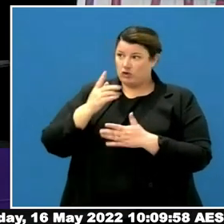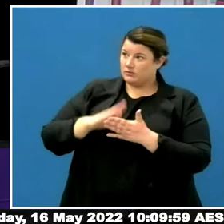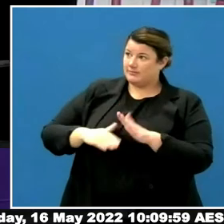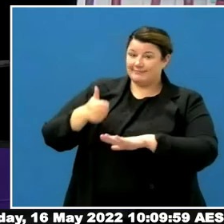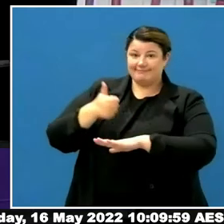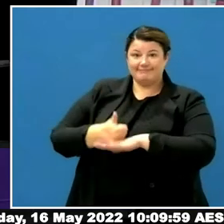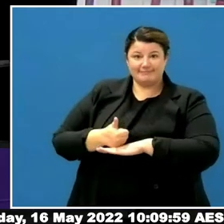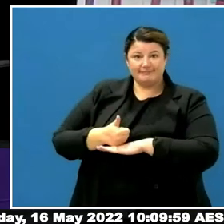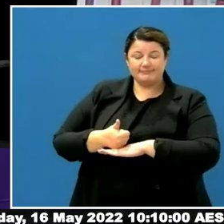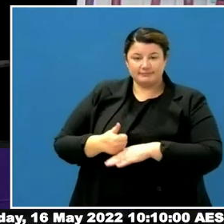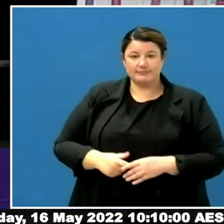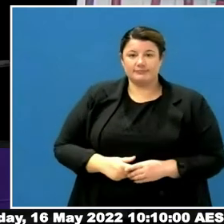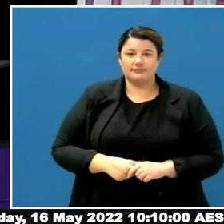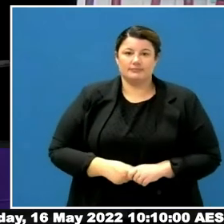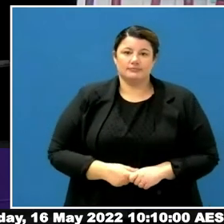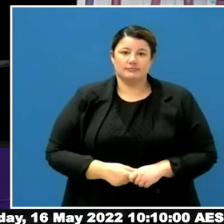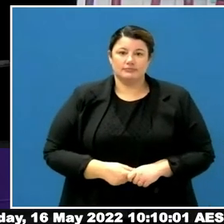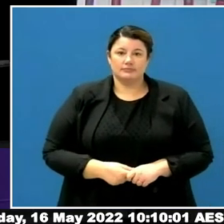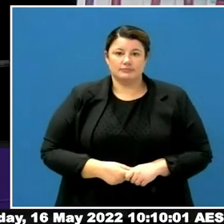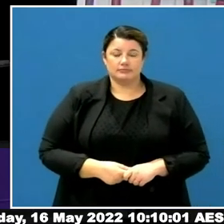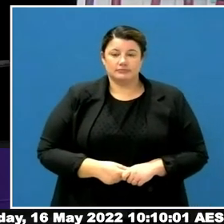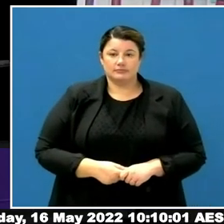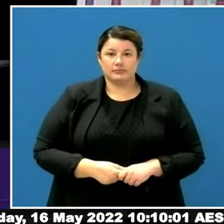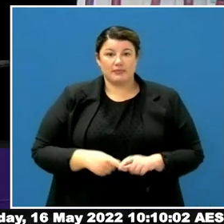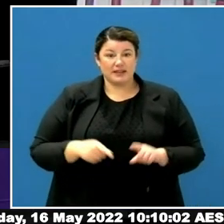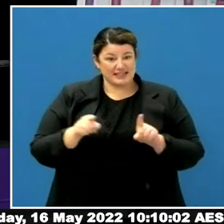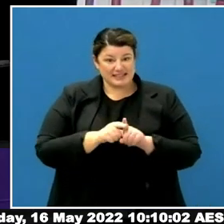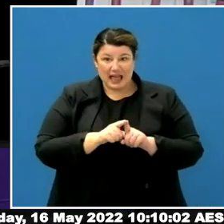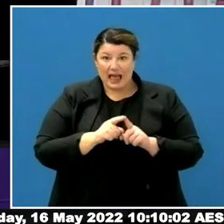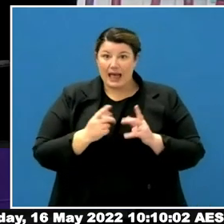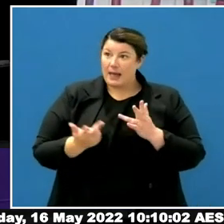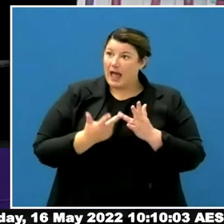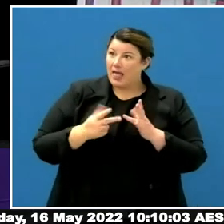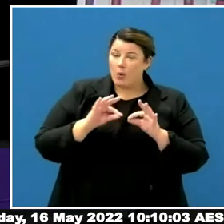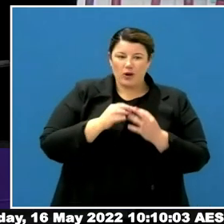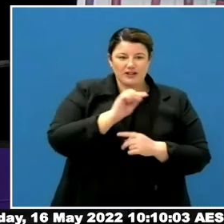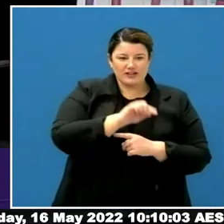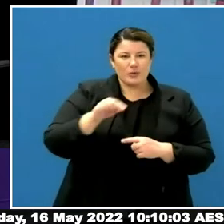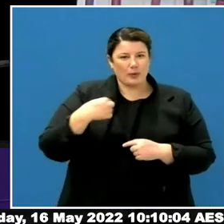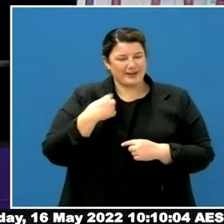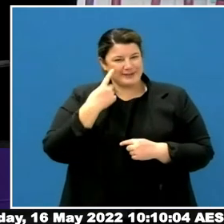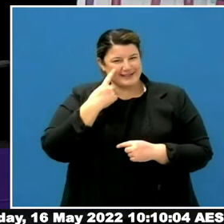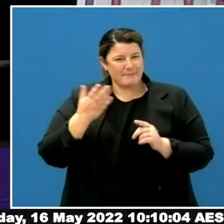Like other service providers which began life as charitable organisations, Afford has